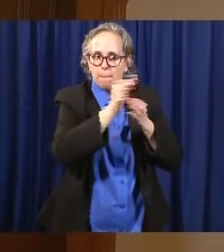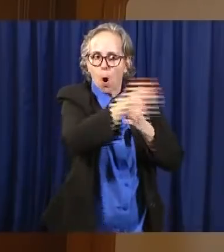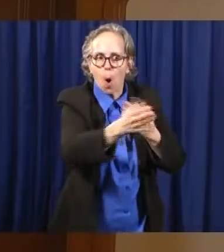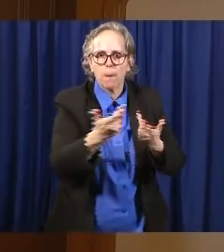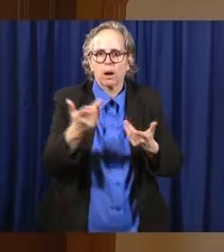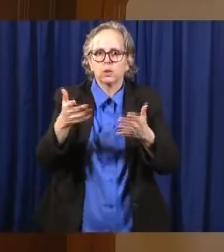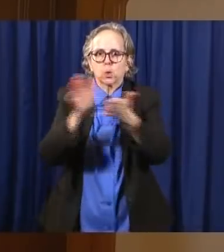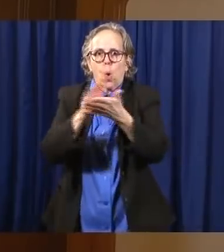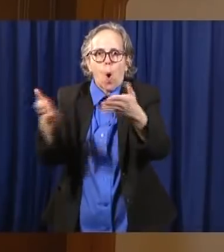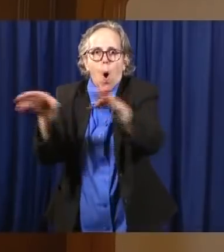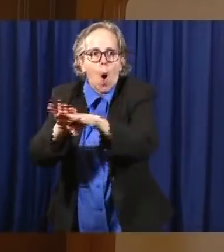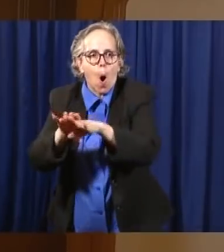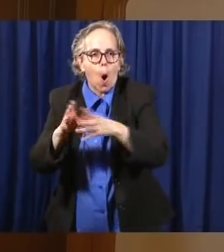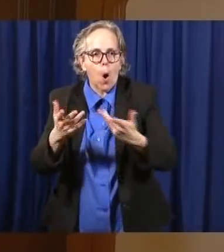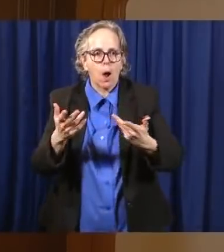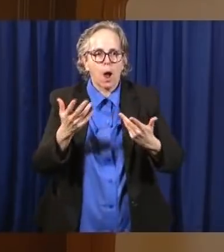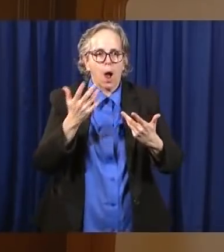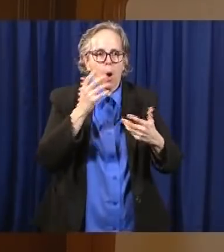DOING THINGS LIKE GETTING RID